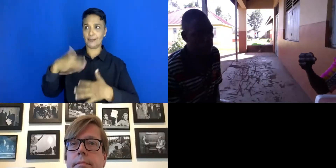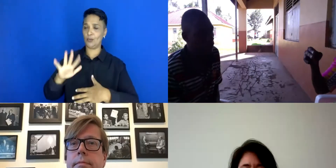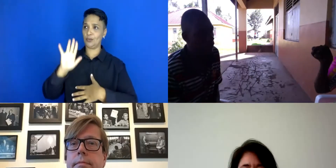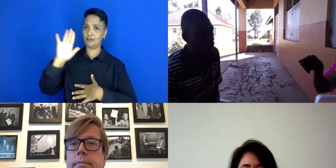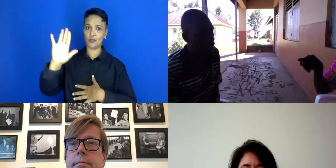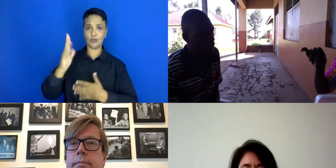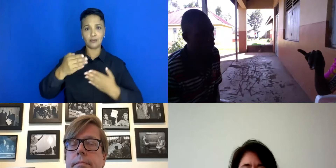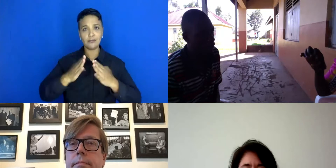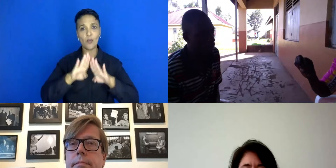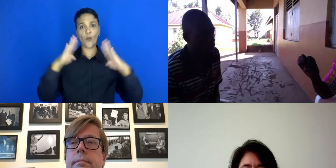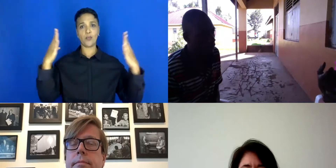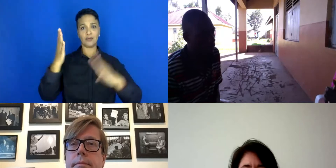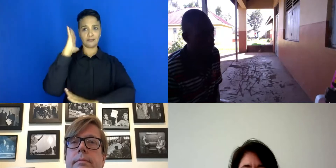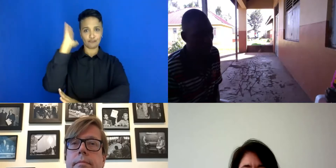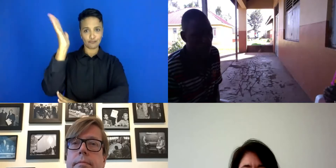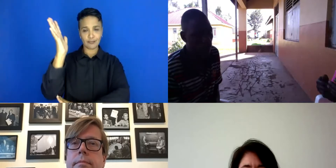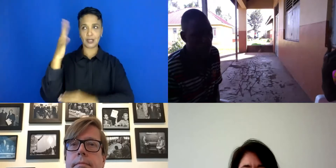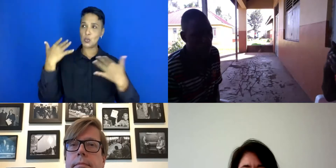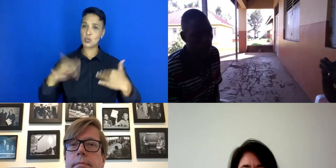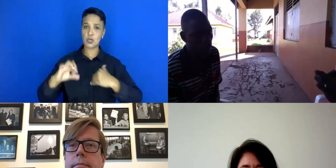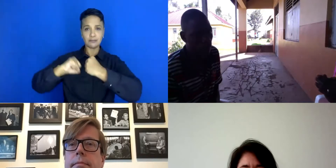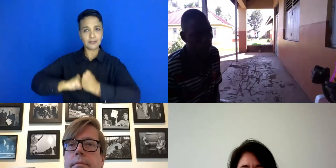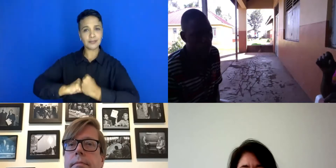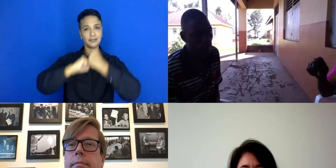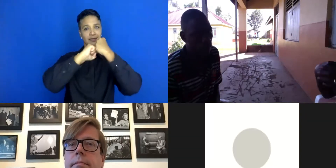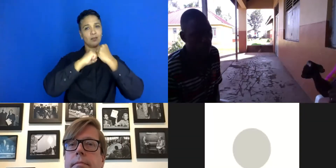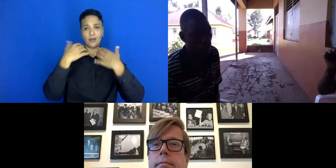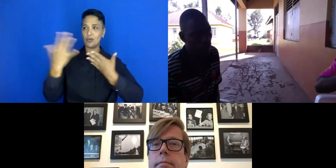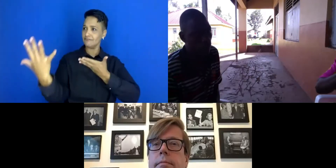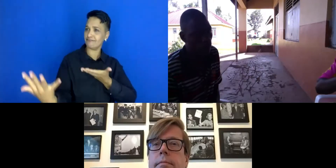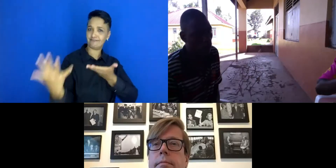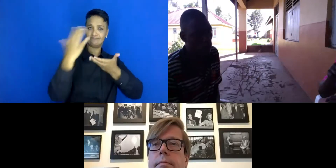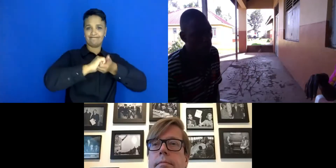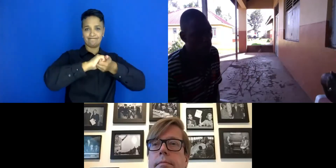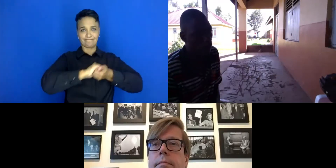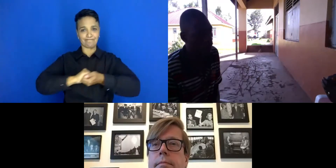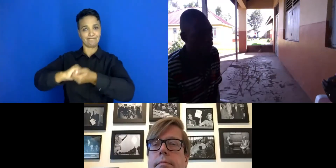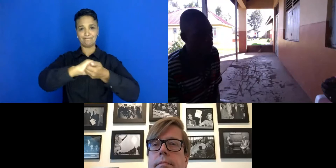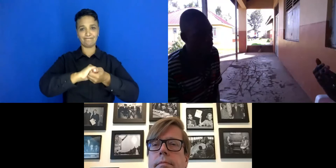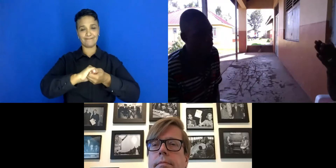supporter um of this agenda and a strong ally with us uh we look forward to continuing to work with